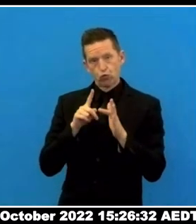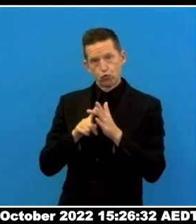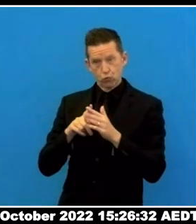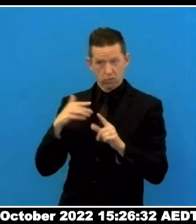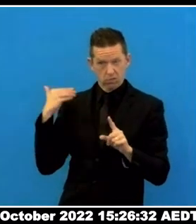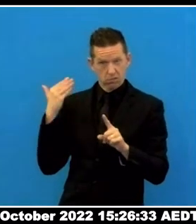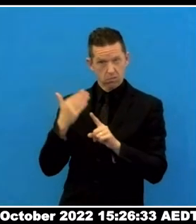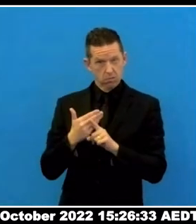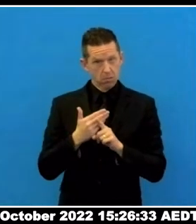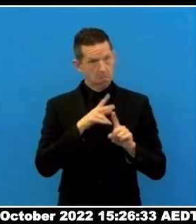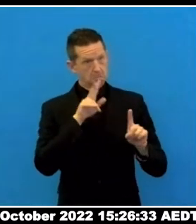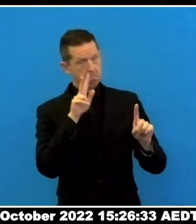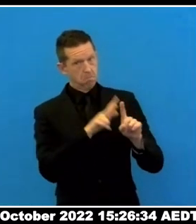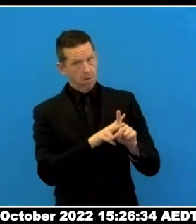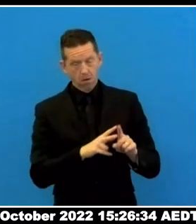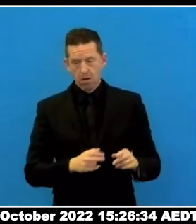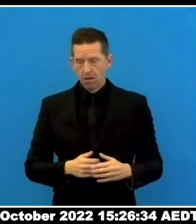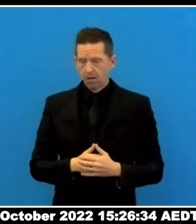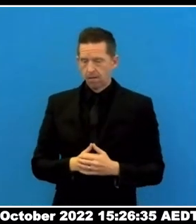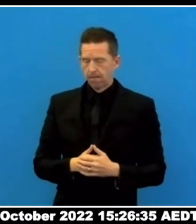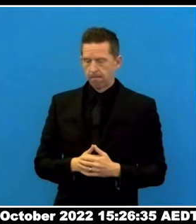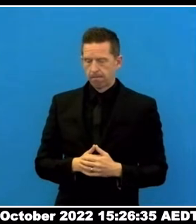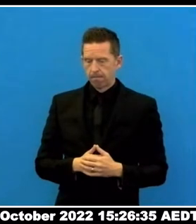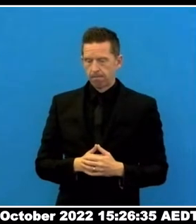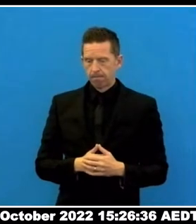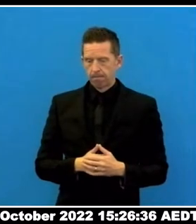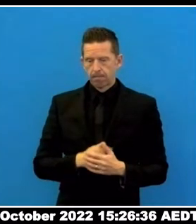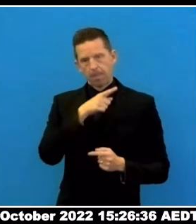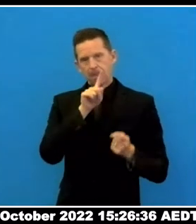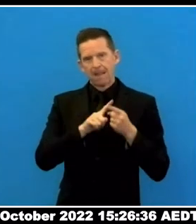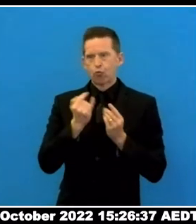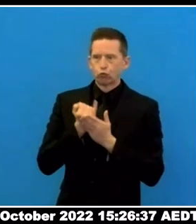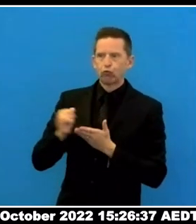that they keep the CaLD applications keep rejecting.